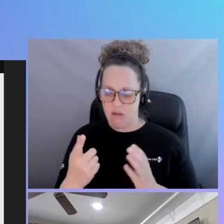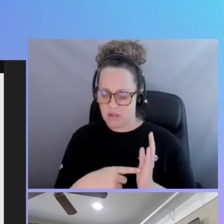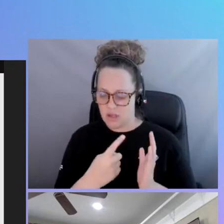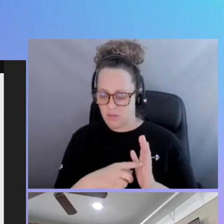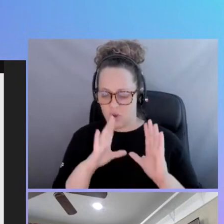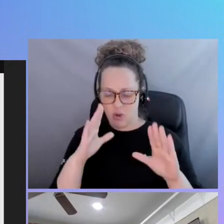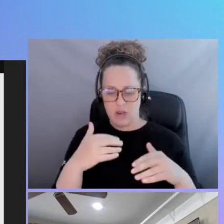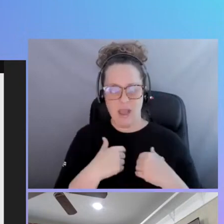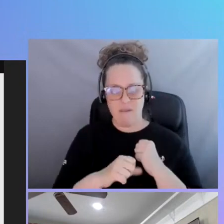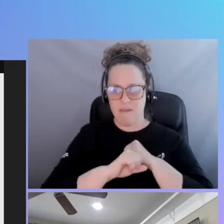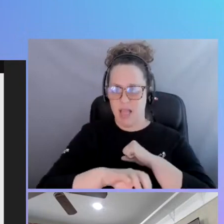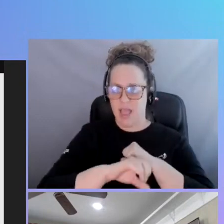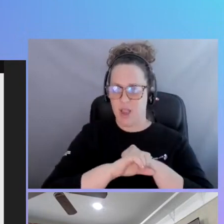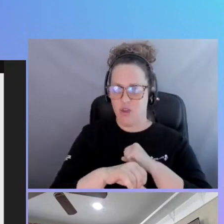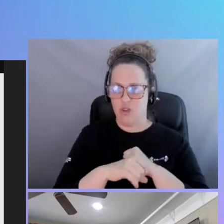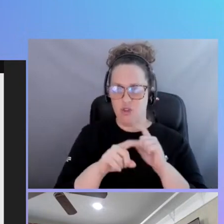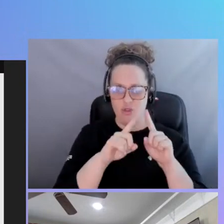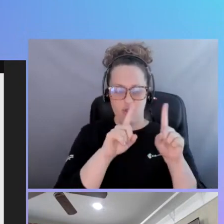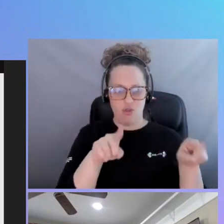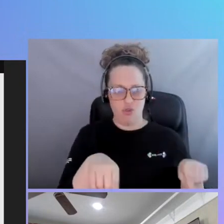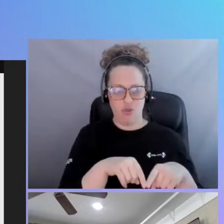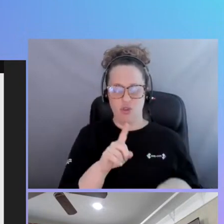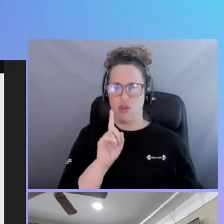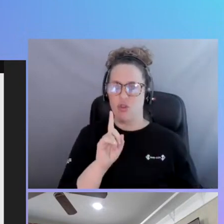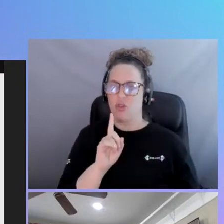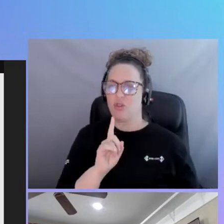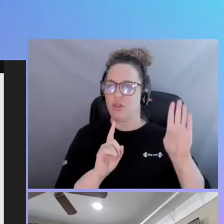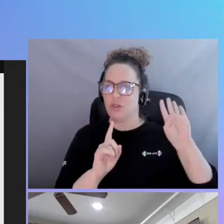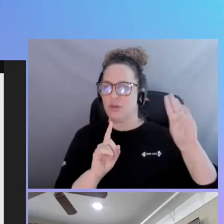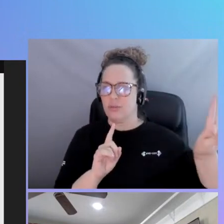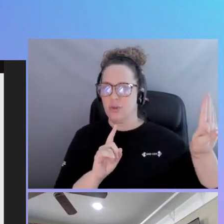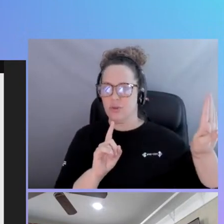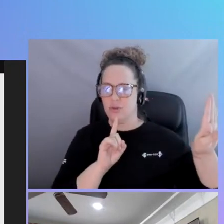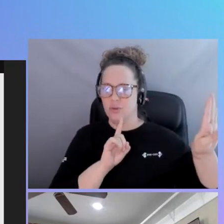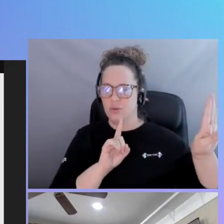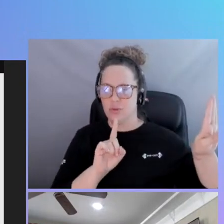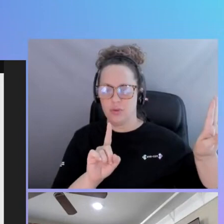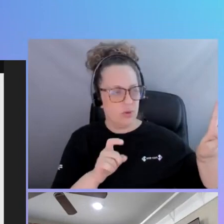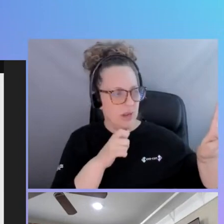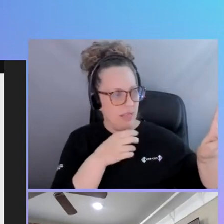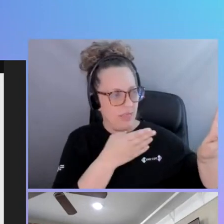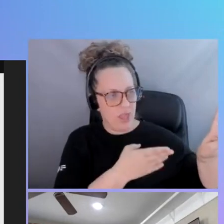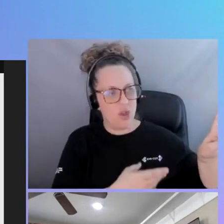You walk by an executive's office and they're not in. You